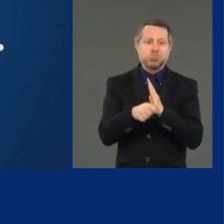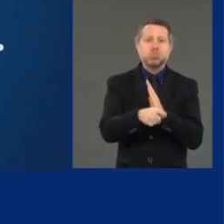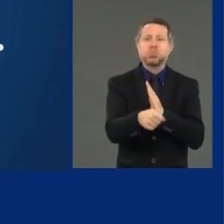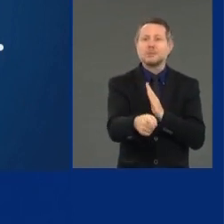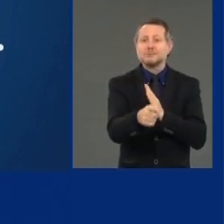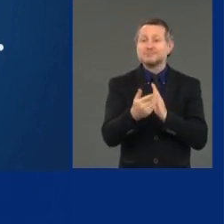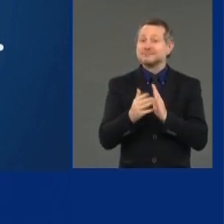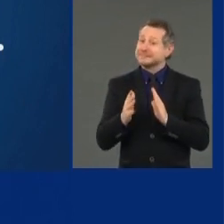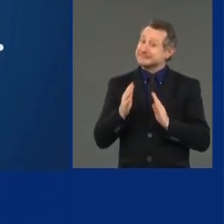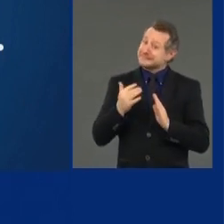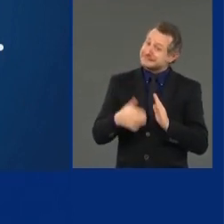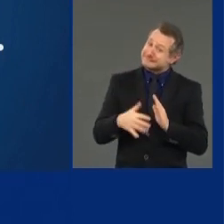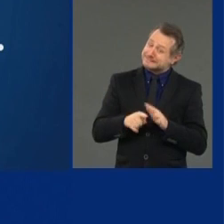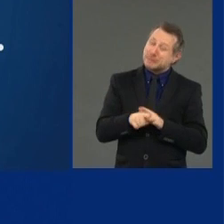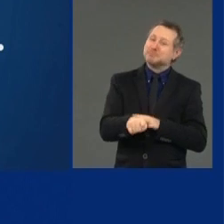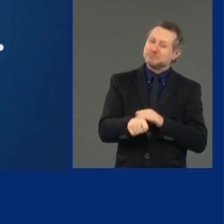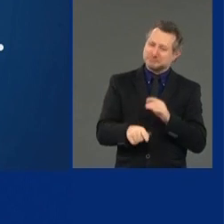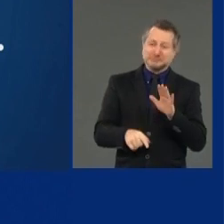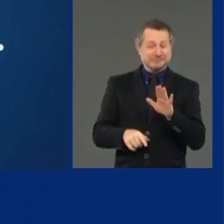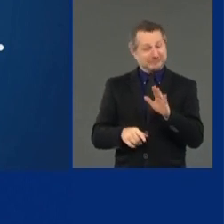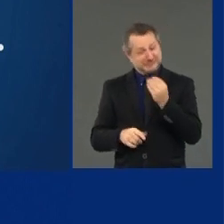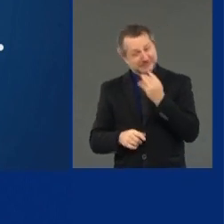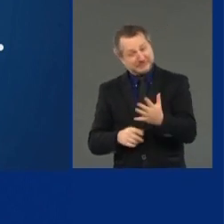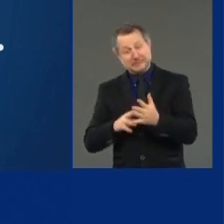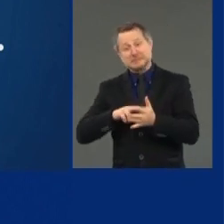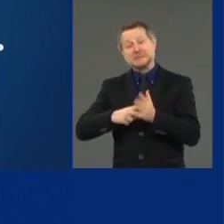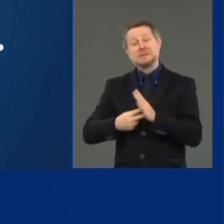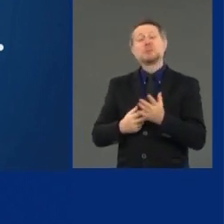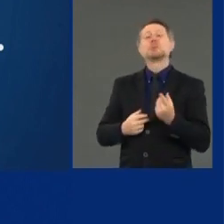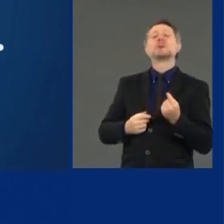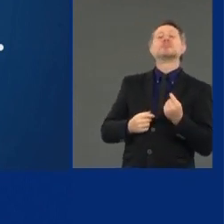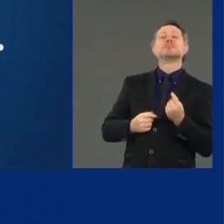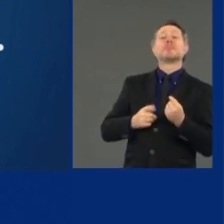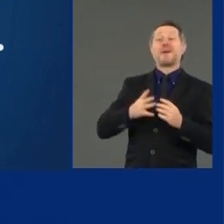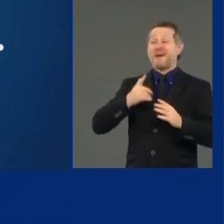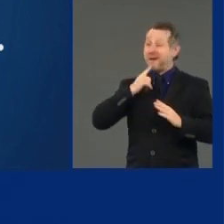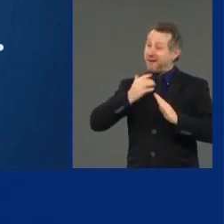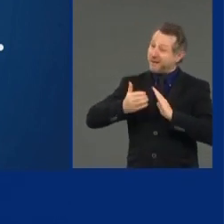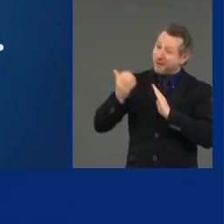MORE PEOPLE ARE COMING OUT.